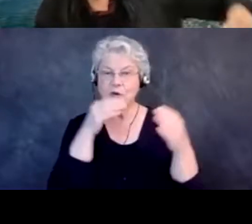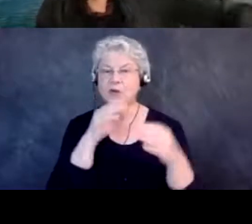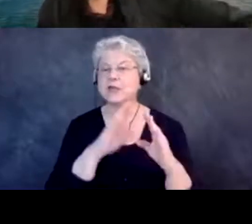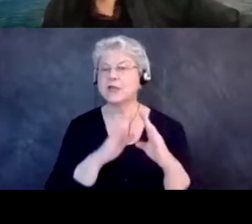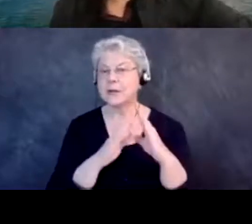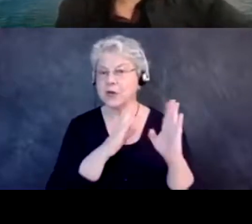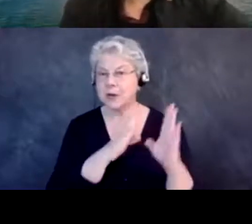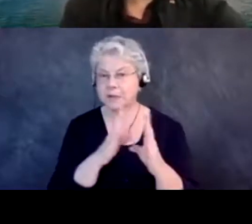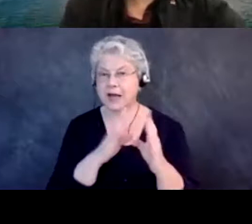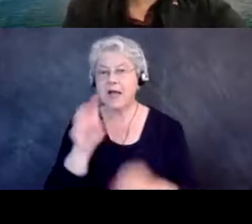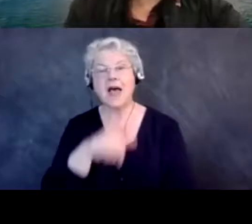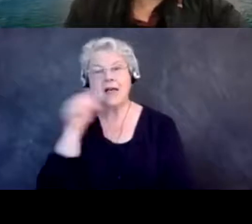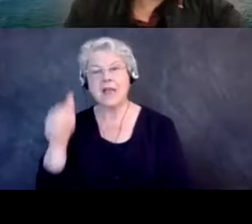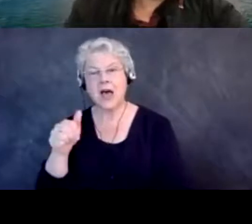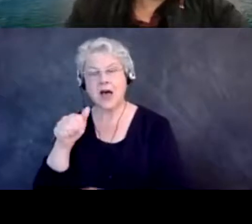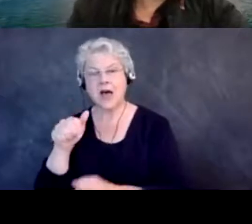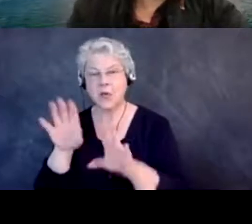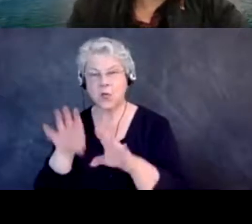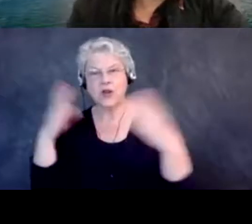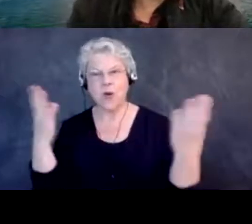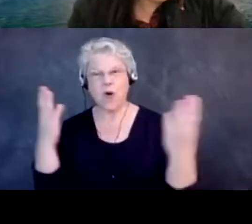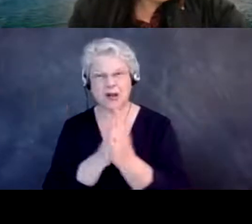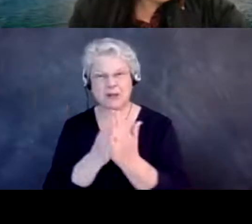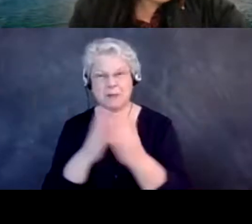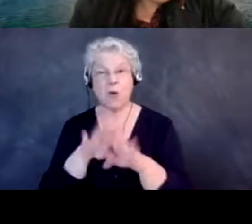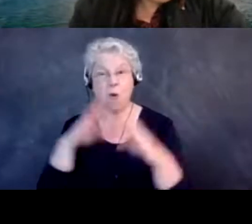and the other side of the page when you opened it is for land use planning.